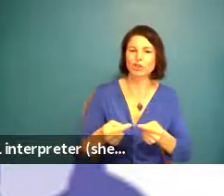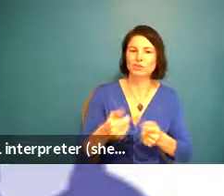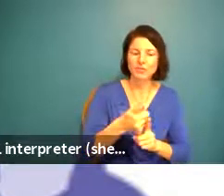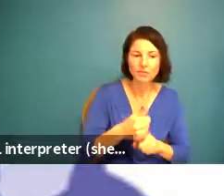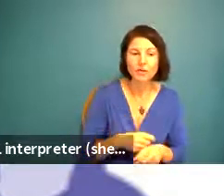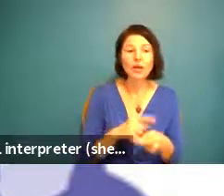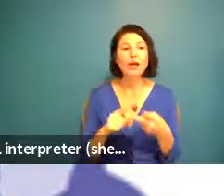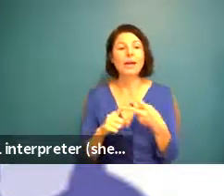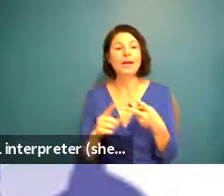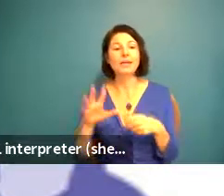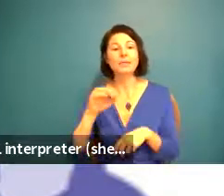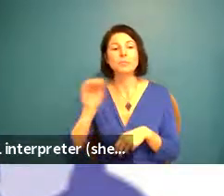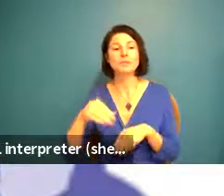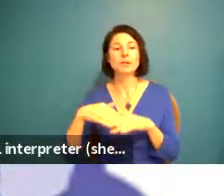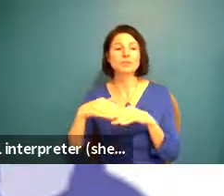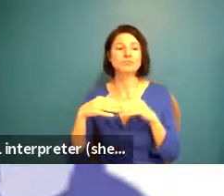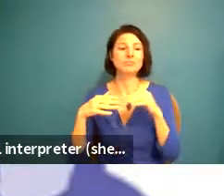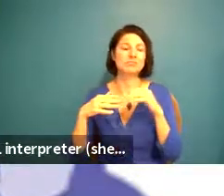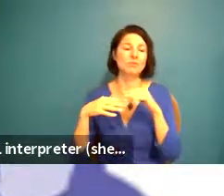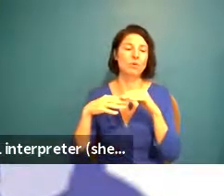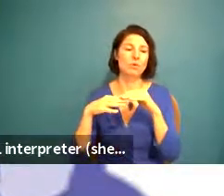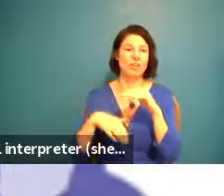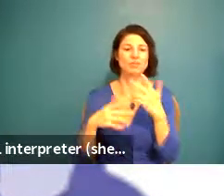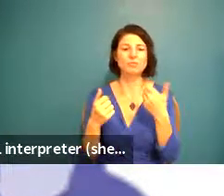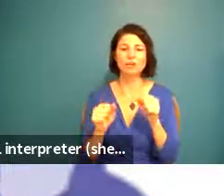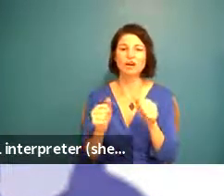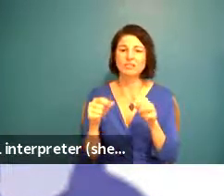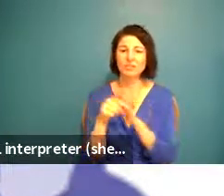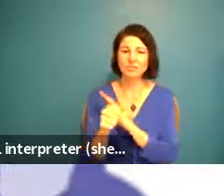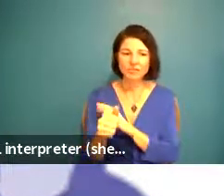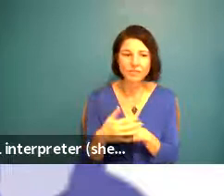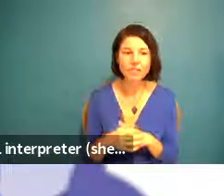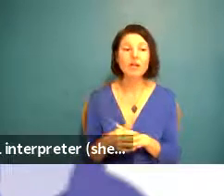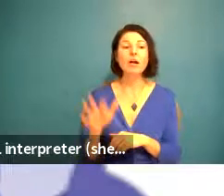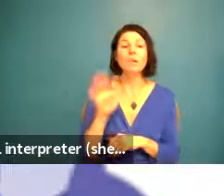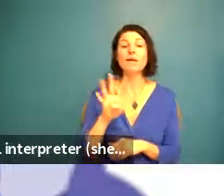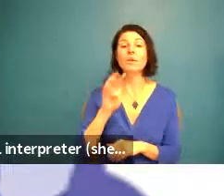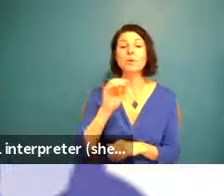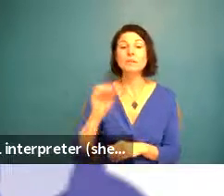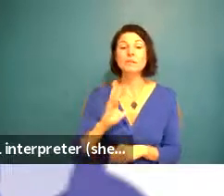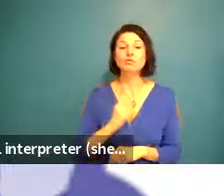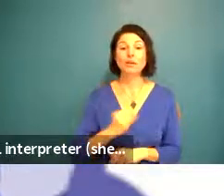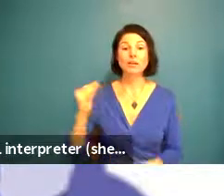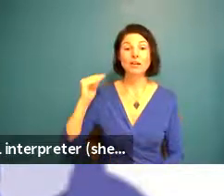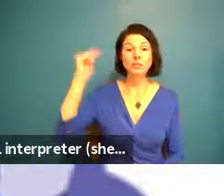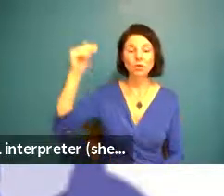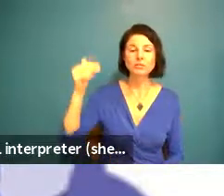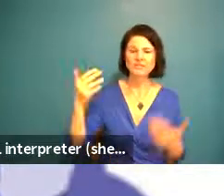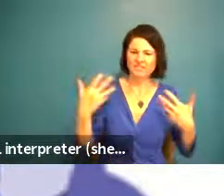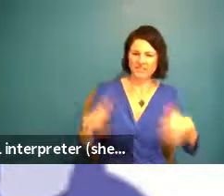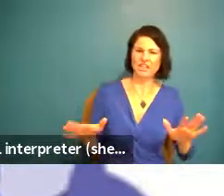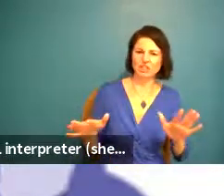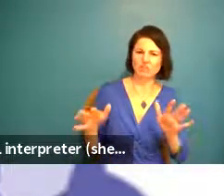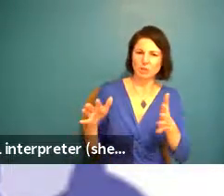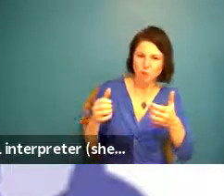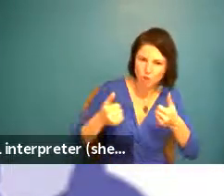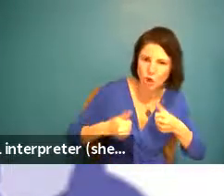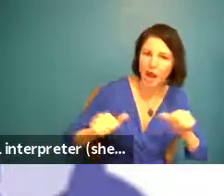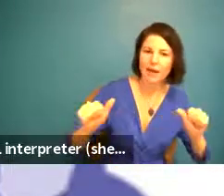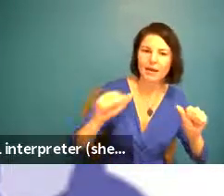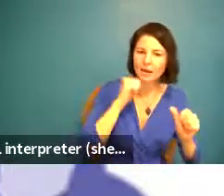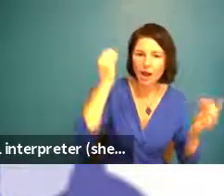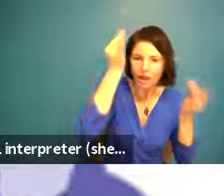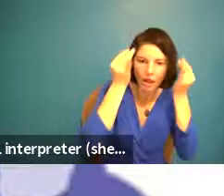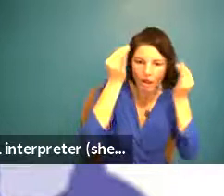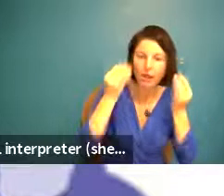adults as well. About 40% of trans adults have attempted suicide have actually attempted it. That is 10 times the rate of